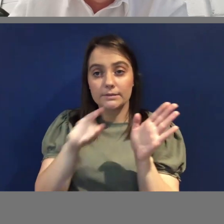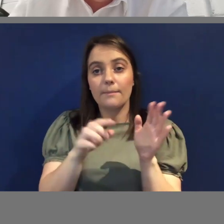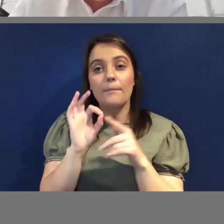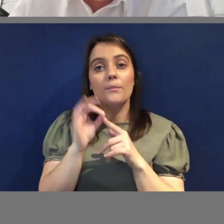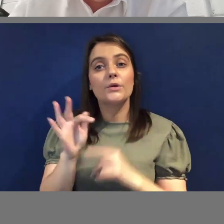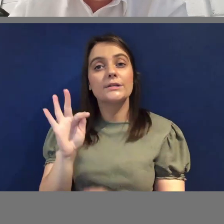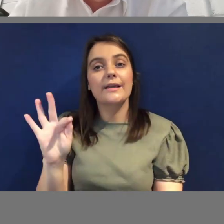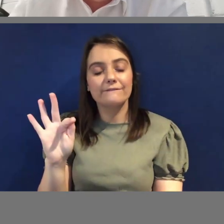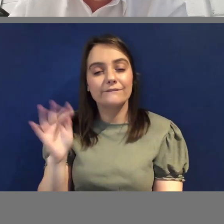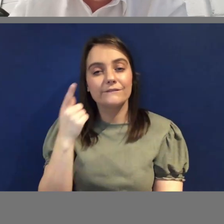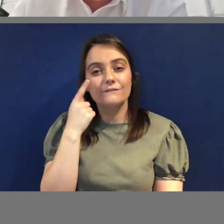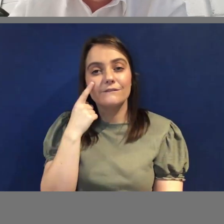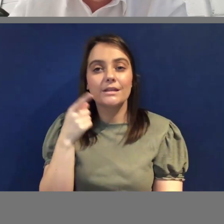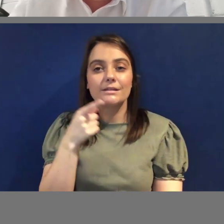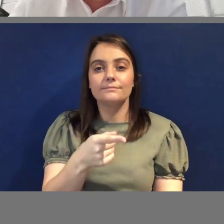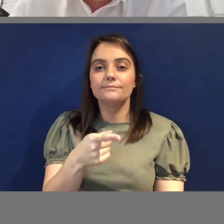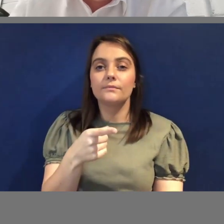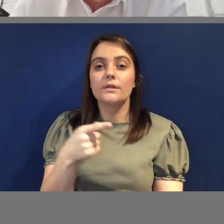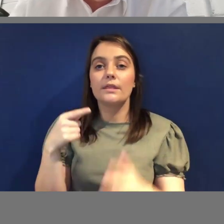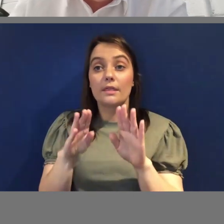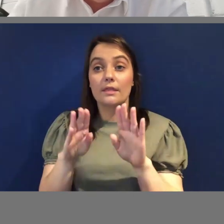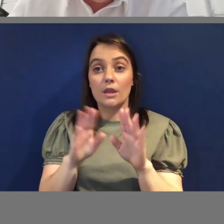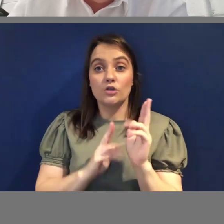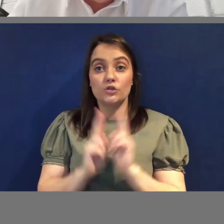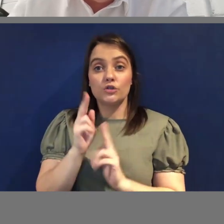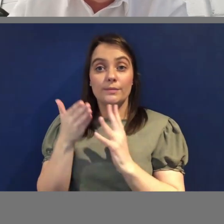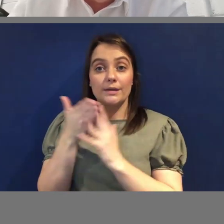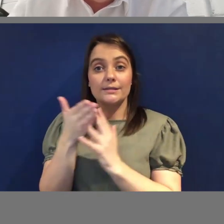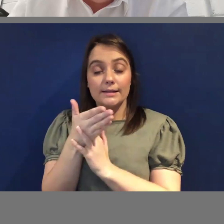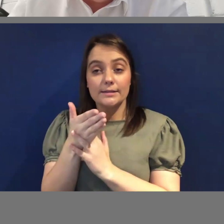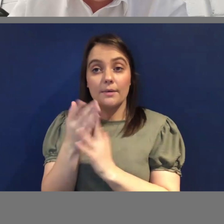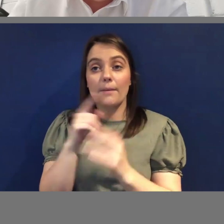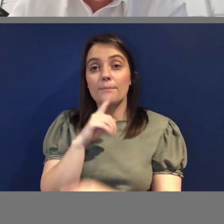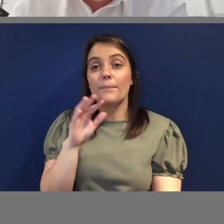that so all of the following entrances should be accessible and Point F it says building exits to